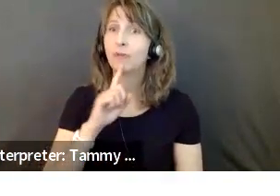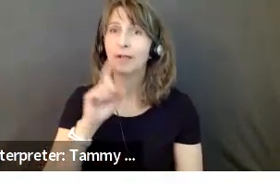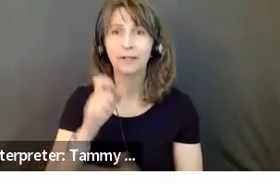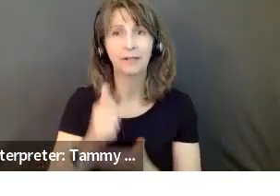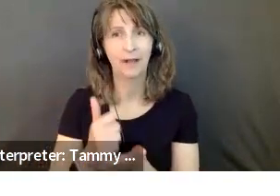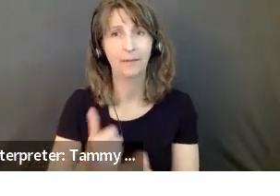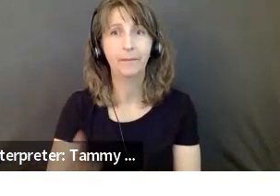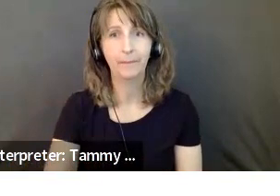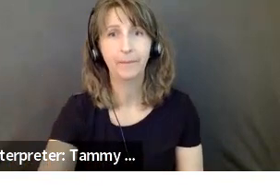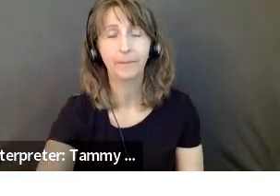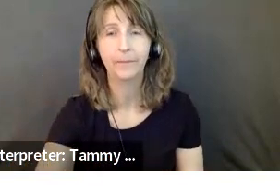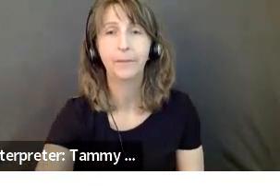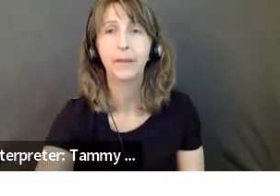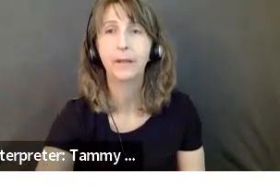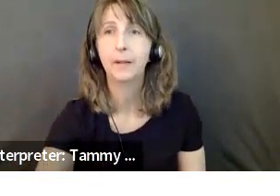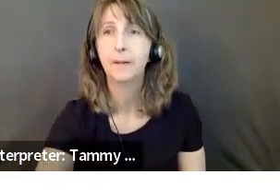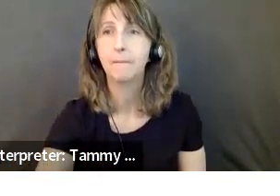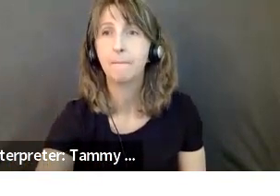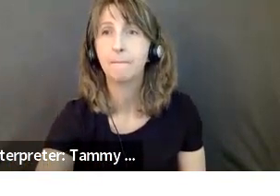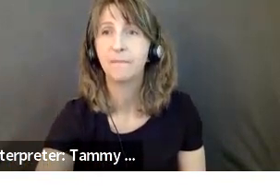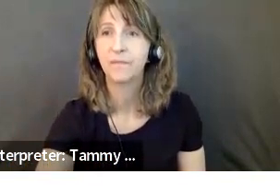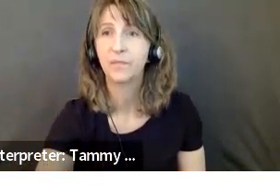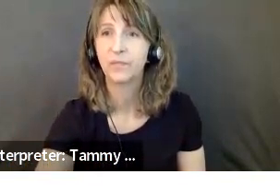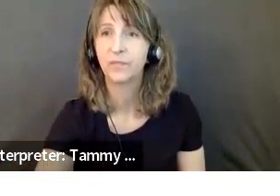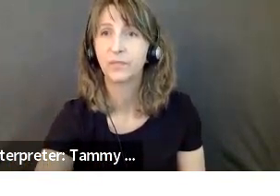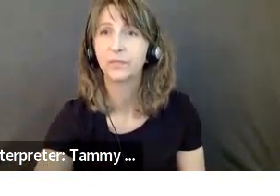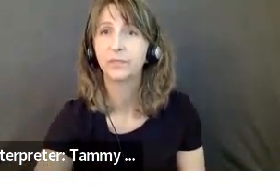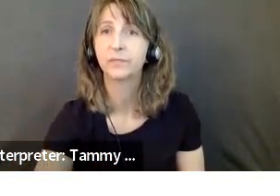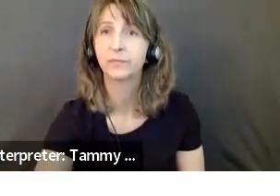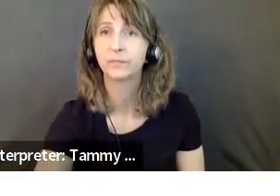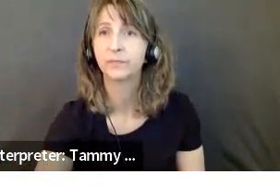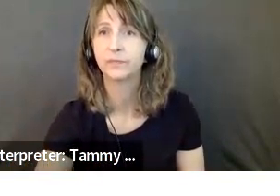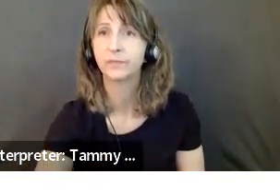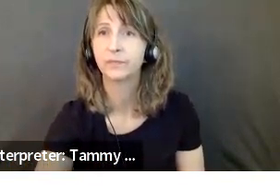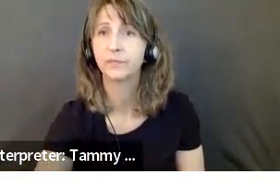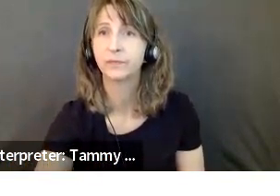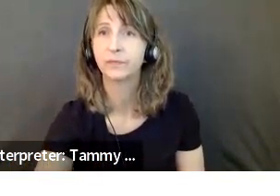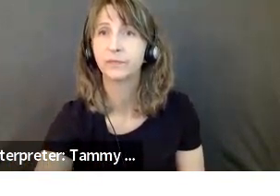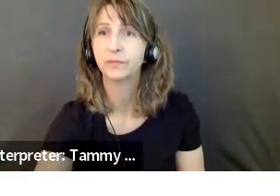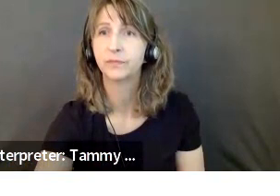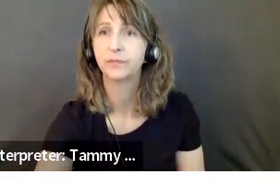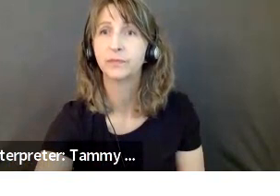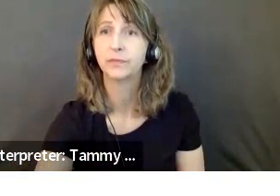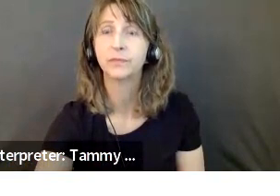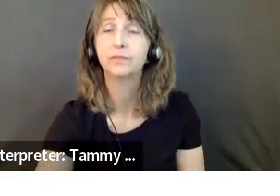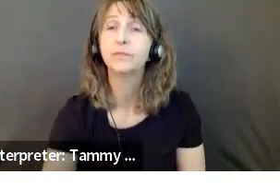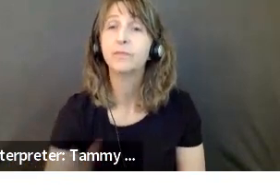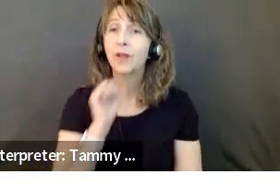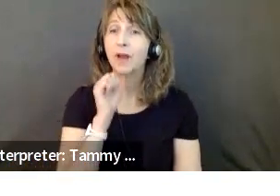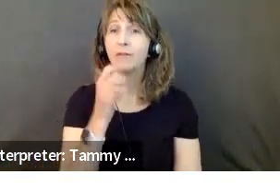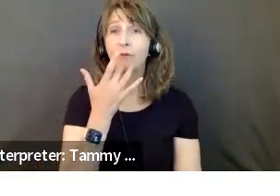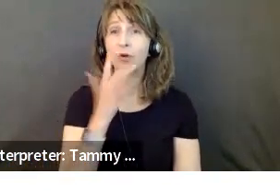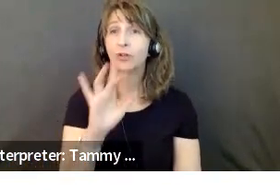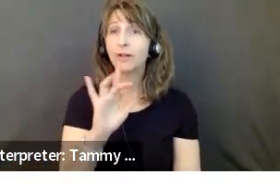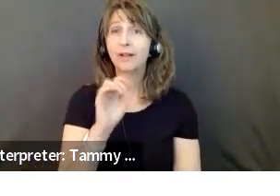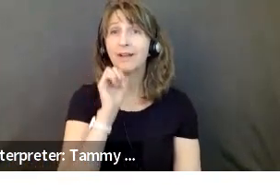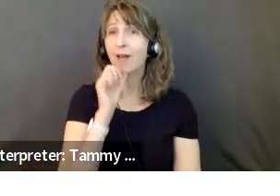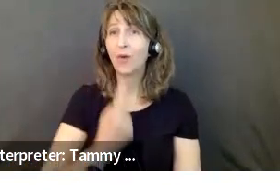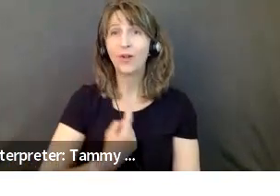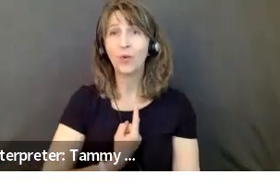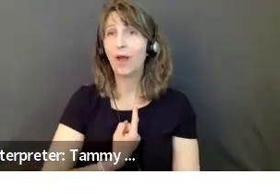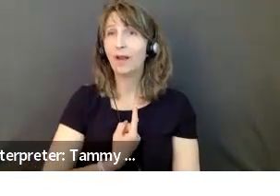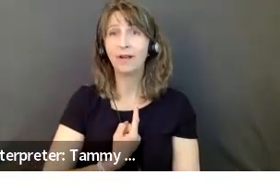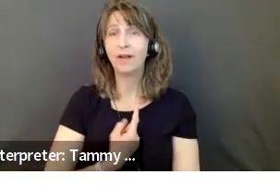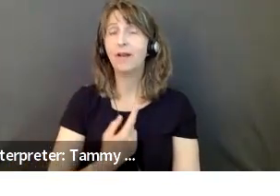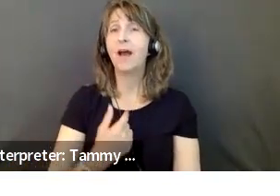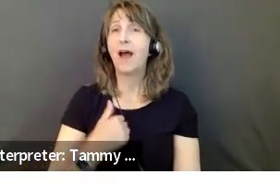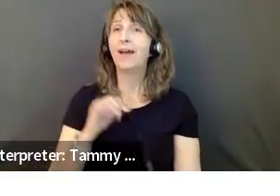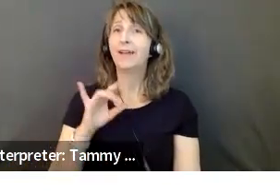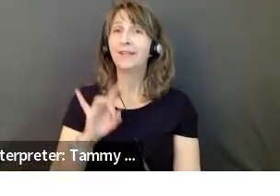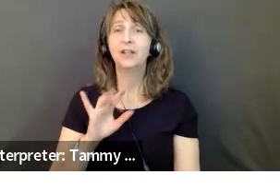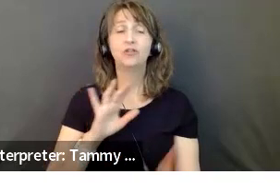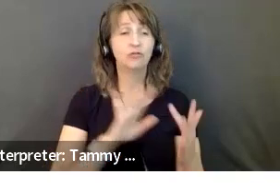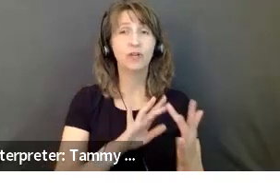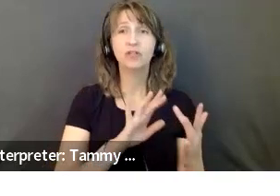So unfortunately I was not the only family member. As I reached out to family members to friends who are also sort of trying to navigate these systems.